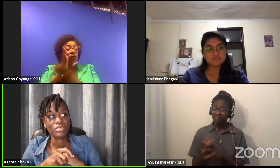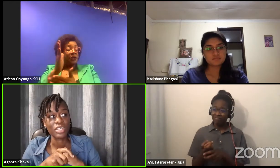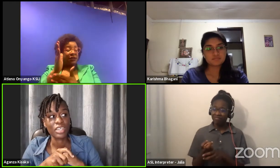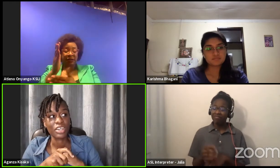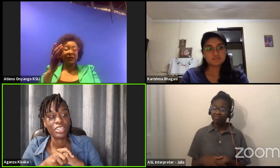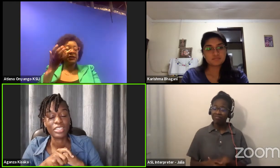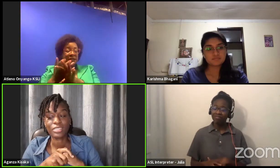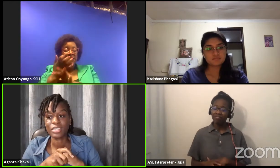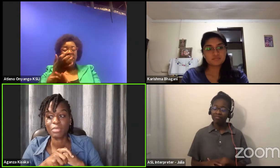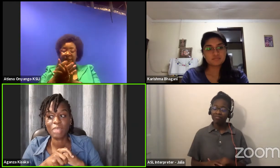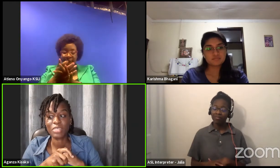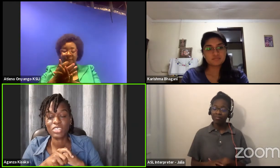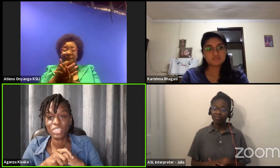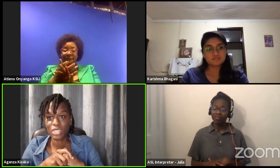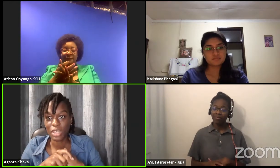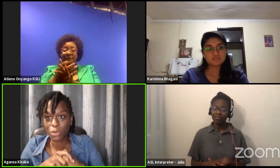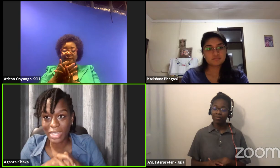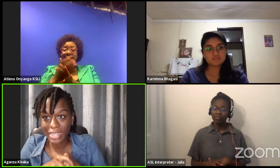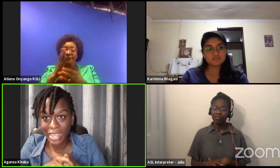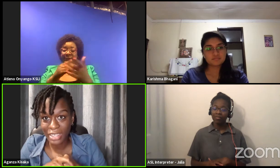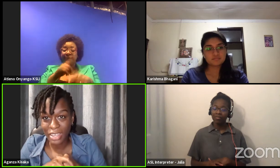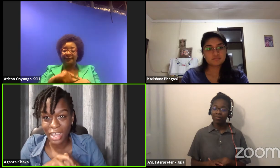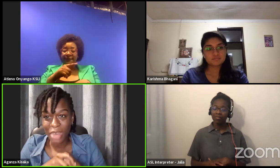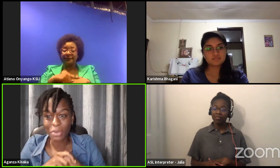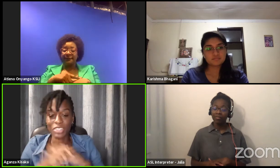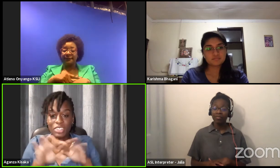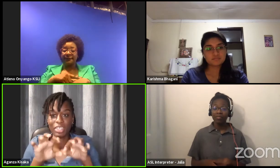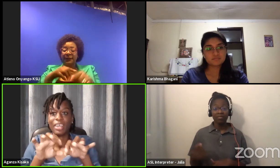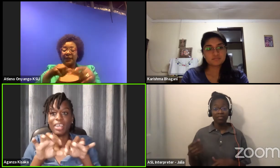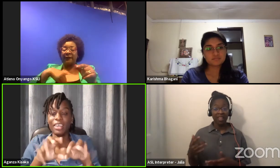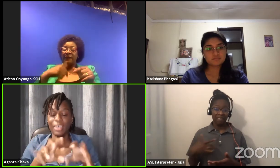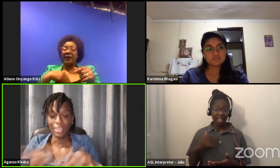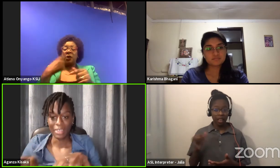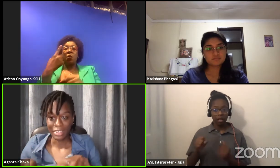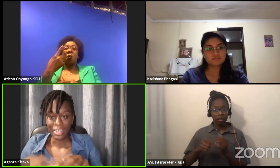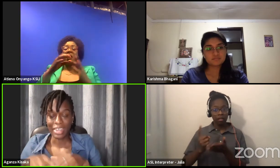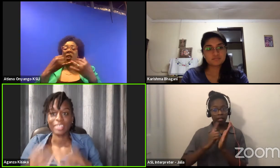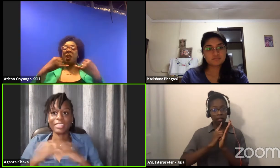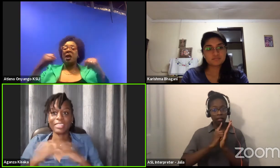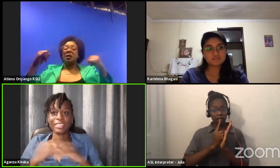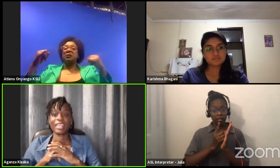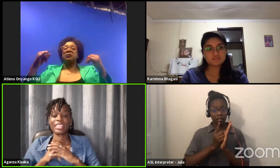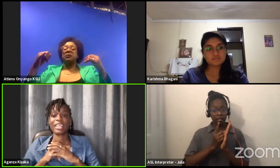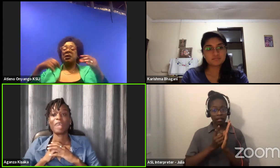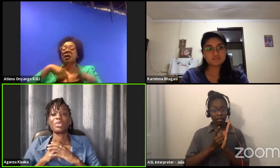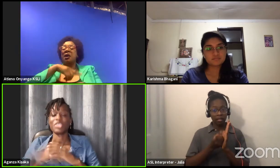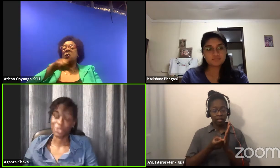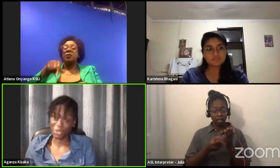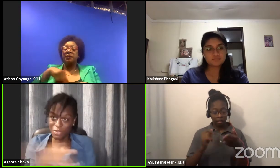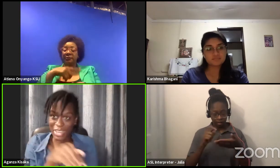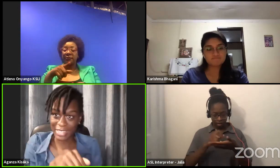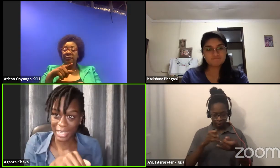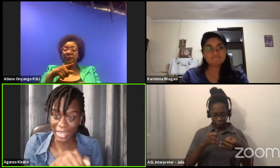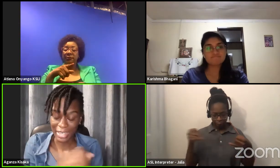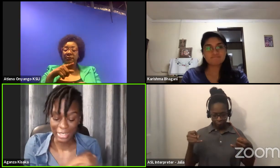It's sometimes it's just like one line and hours. And then the next hour that you raise that line